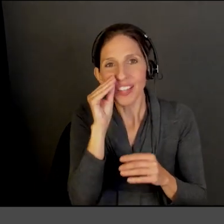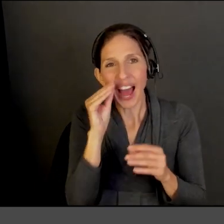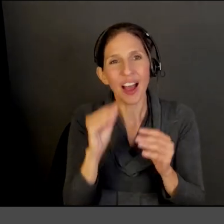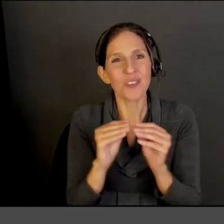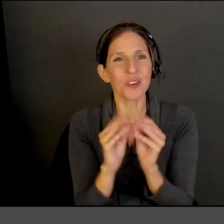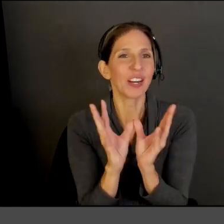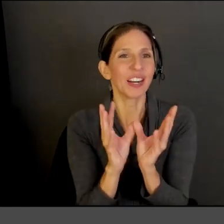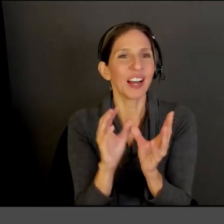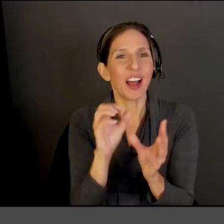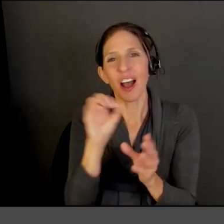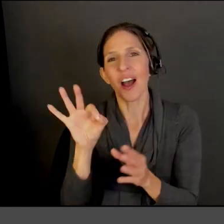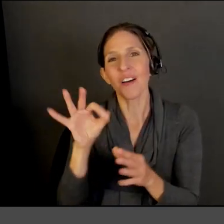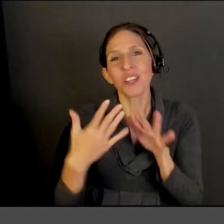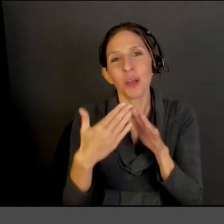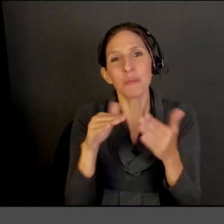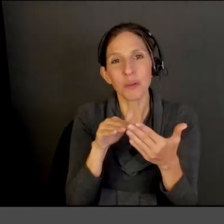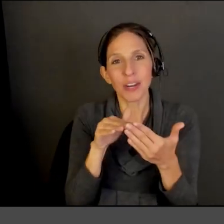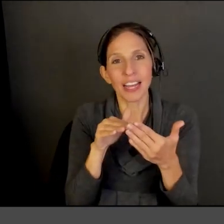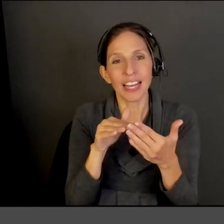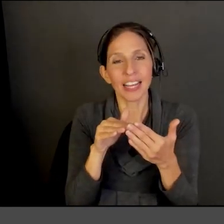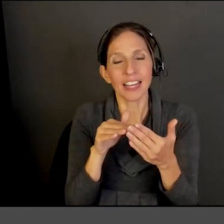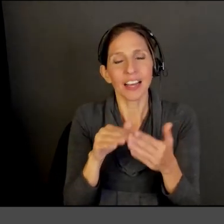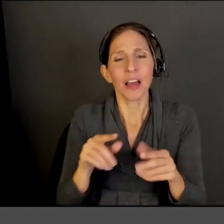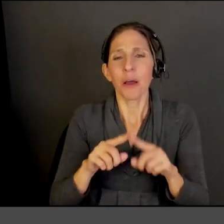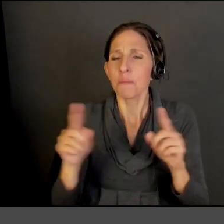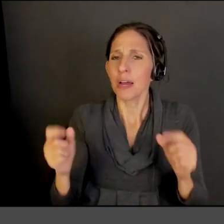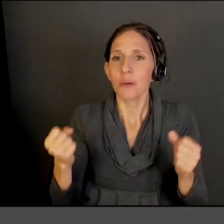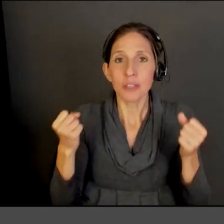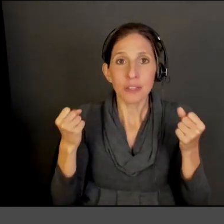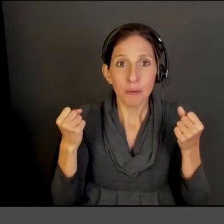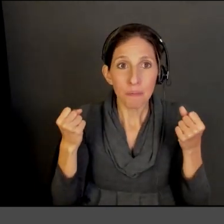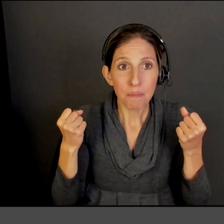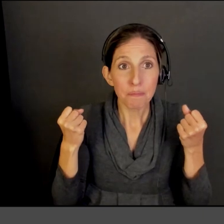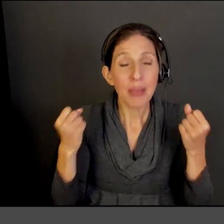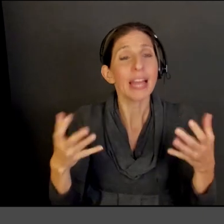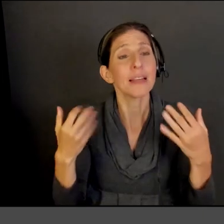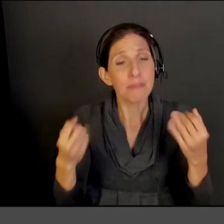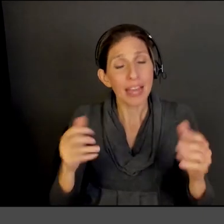BUT IT WAS HUNDREDS OF THEATERS, HUNDREDS OF THEATERS, SELF-TAUGHT, SELF MADE